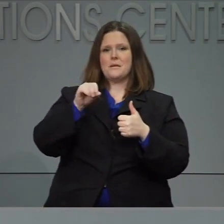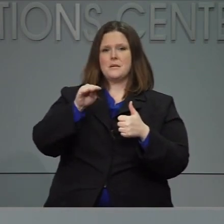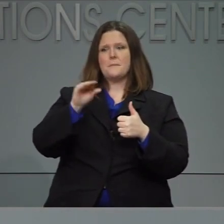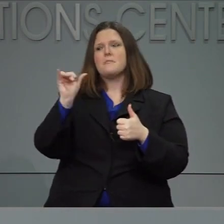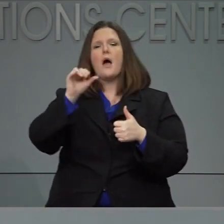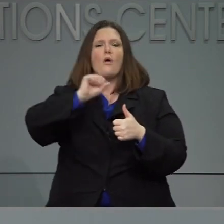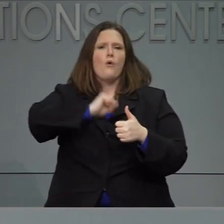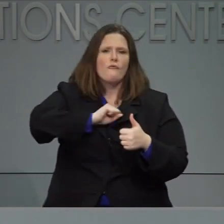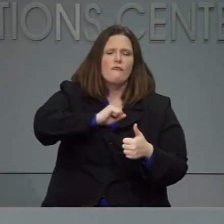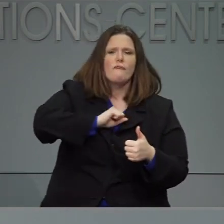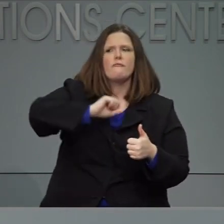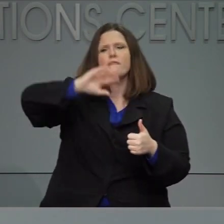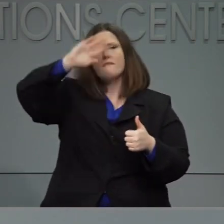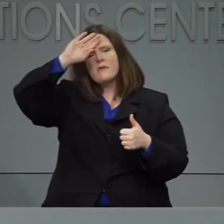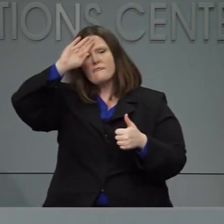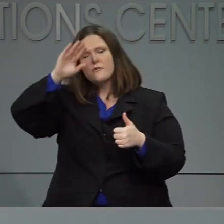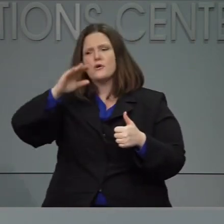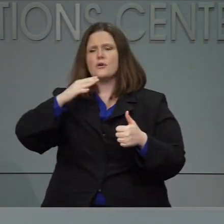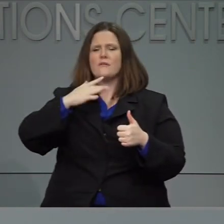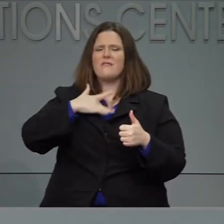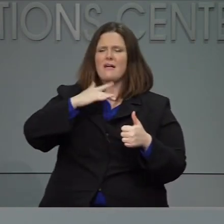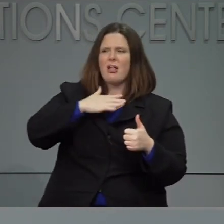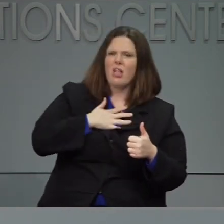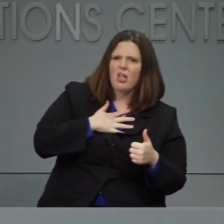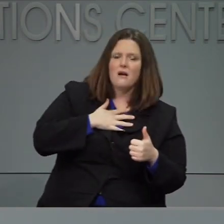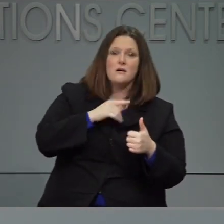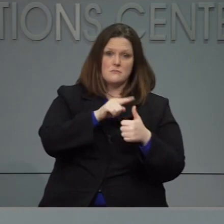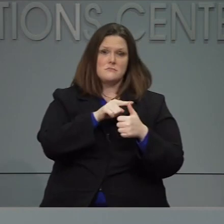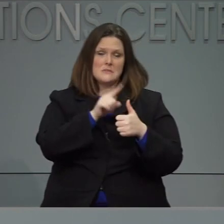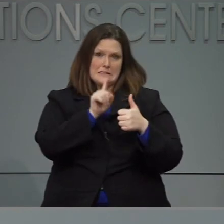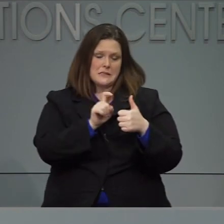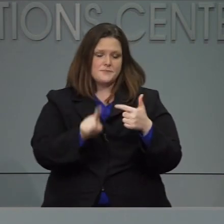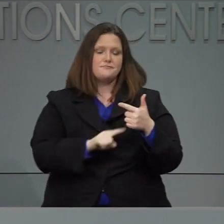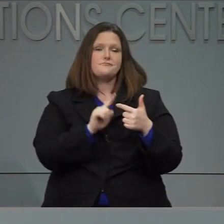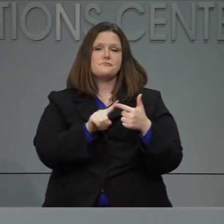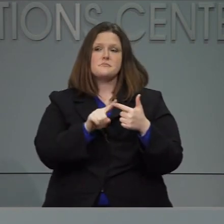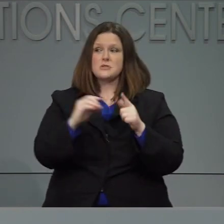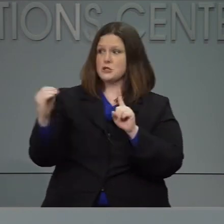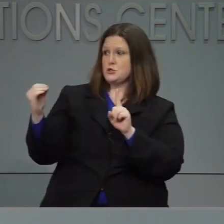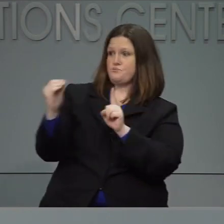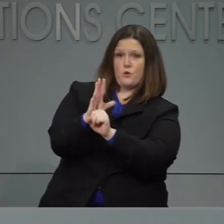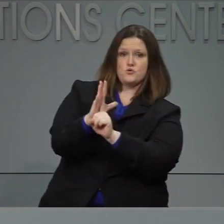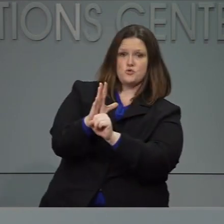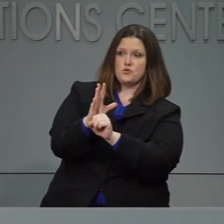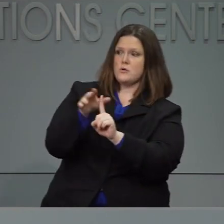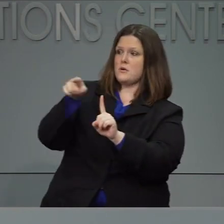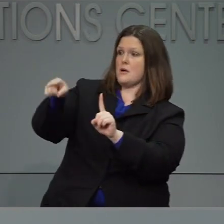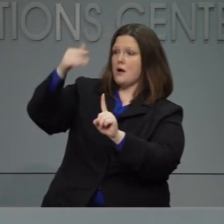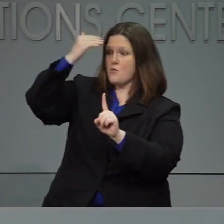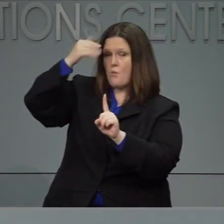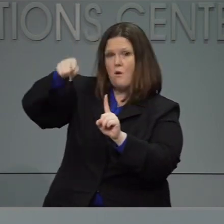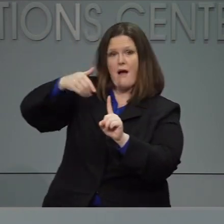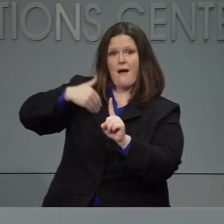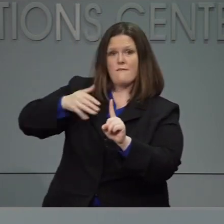FEVER. ANYONE WHO'S BEEN EXPOSED. BUT WE ALSO WANT FOLKS IN HIGHER-RISK JOBS ARE HIGH RISK SETTINGS TO GET TESTED AS